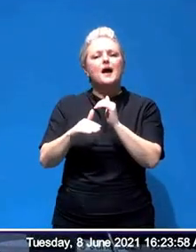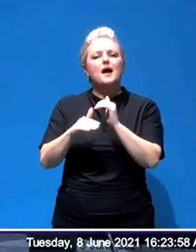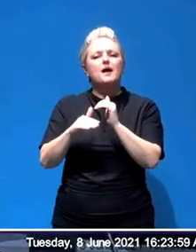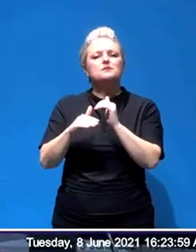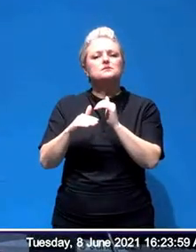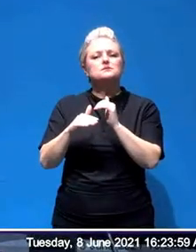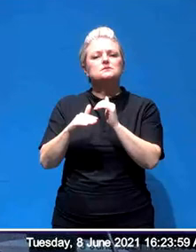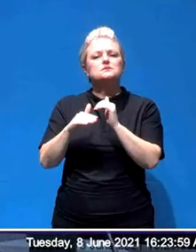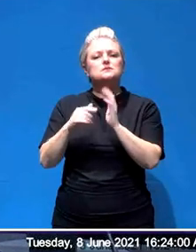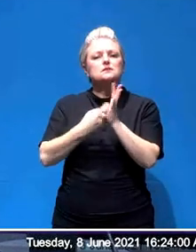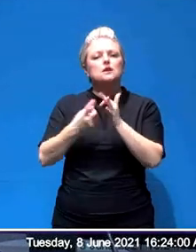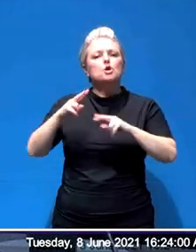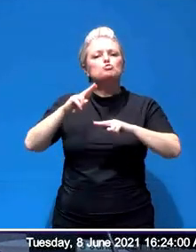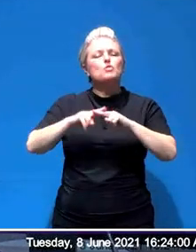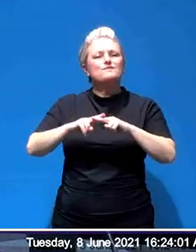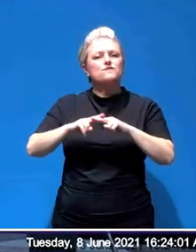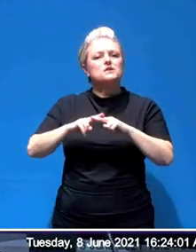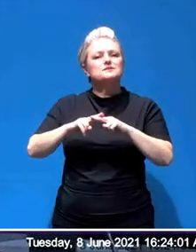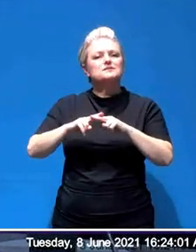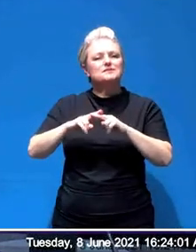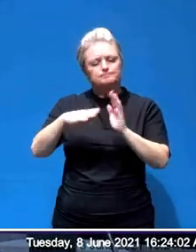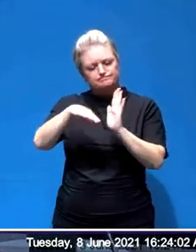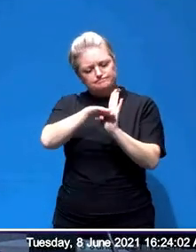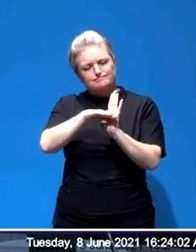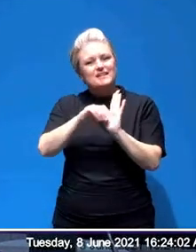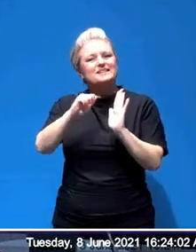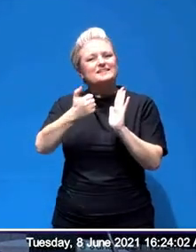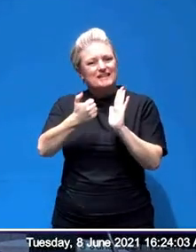Commissions Act and that is the provision dealing with injuries to a